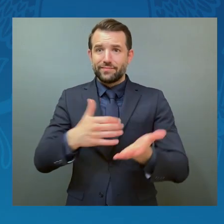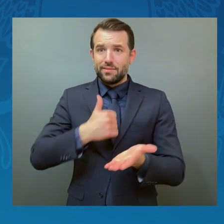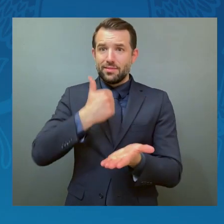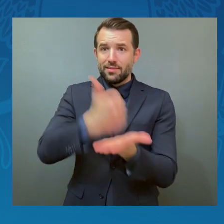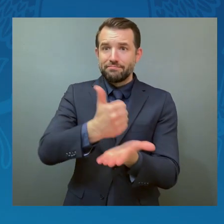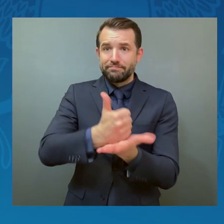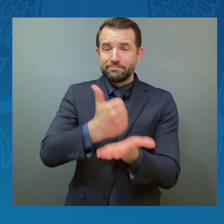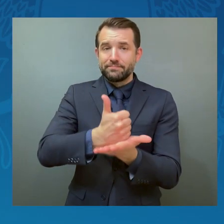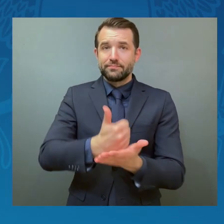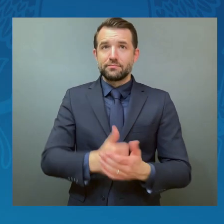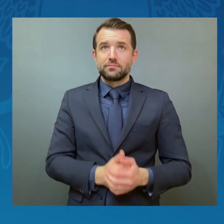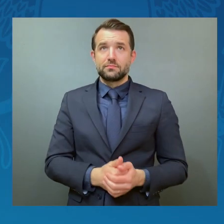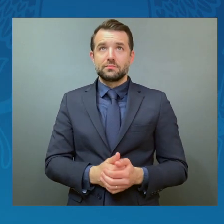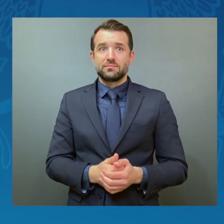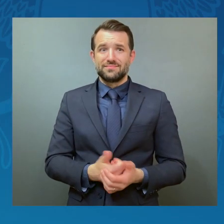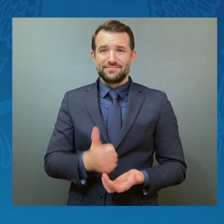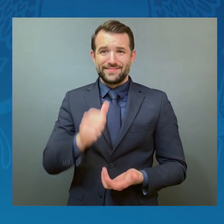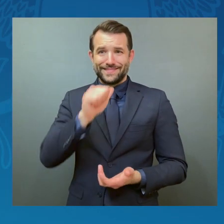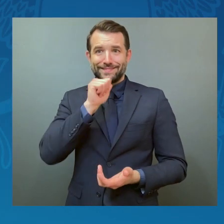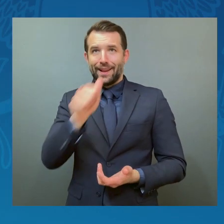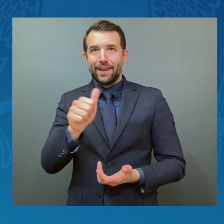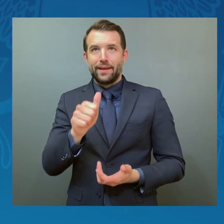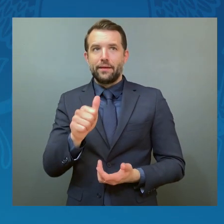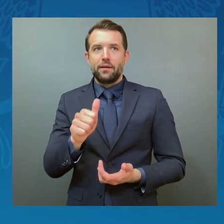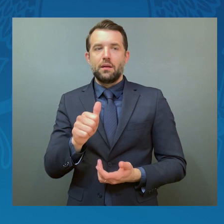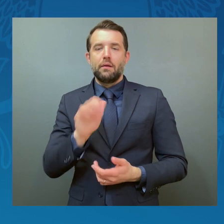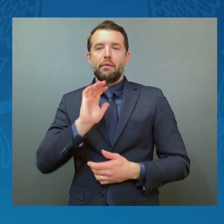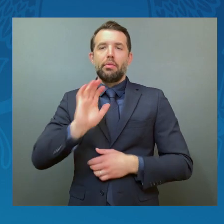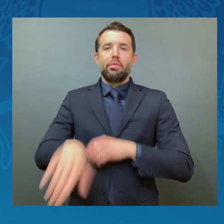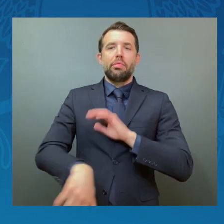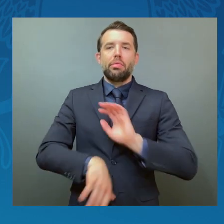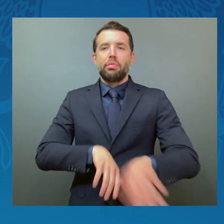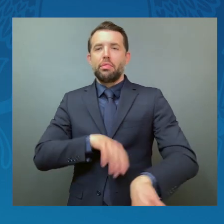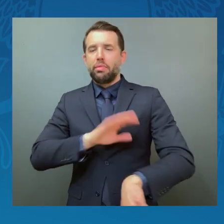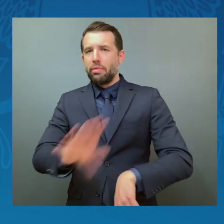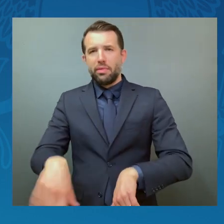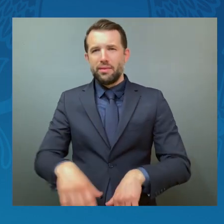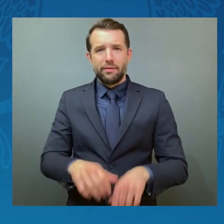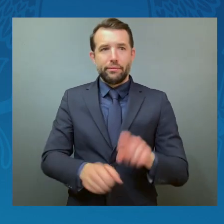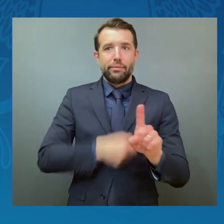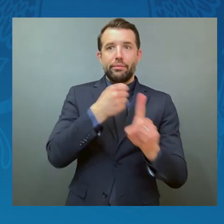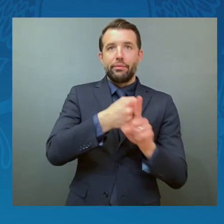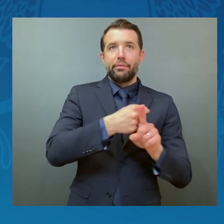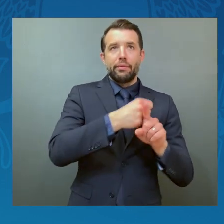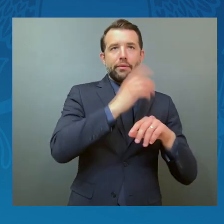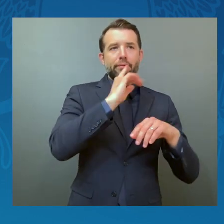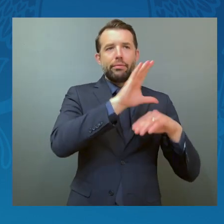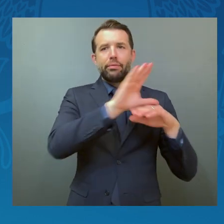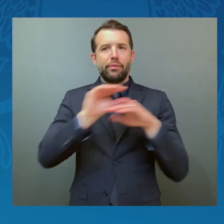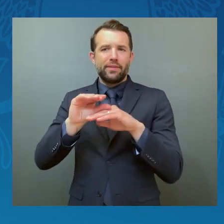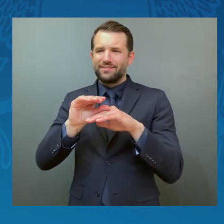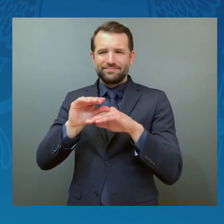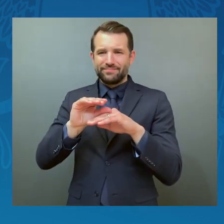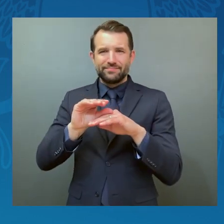One of the things that many people who get sick feel like, is that the system is out to get them.